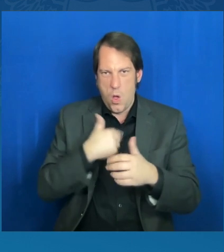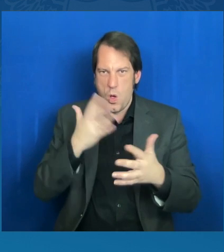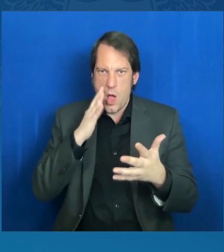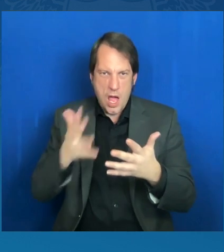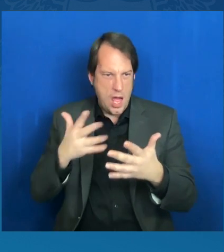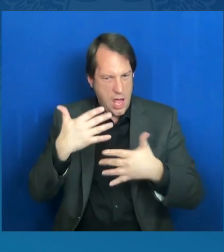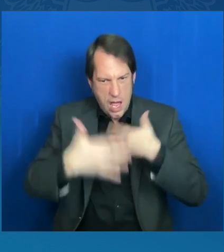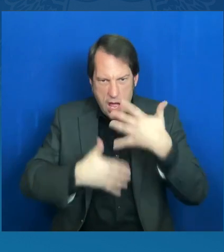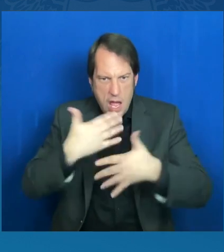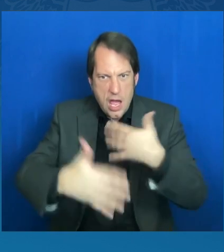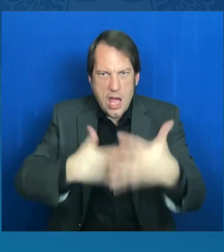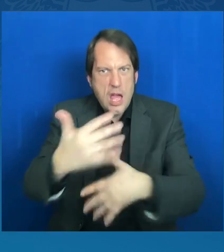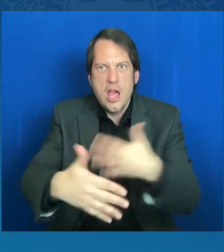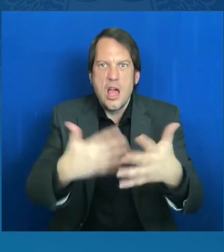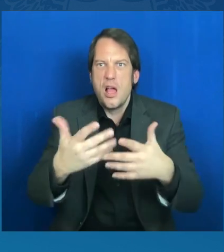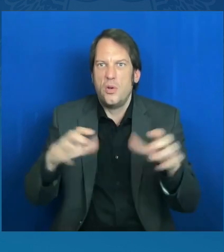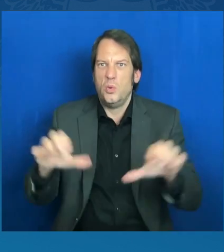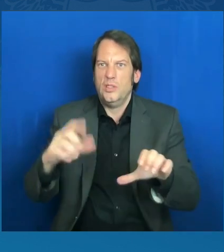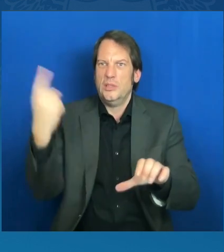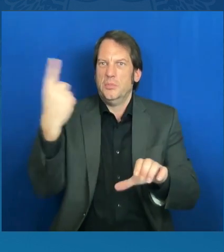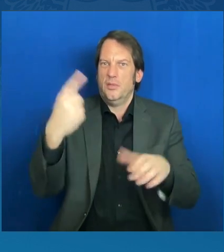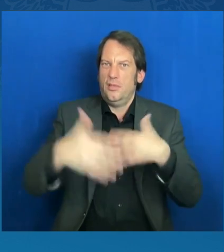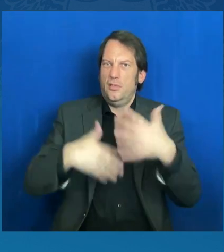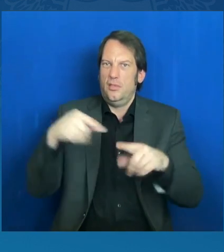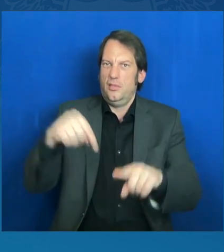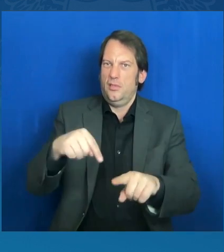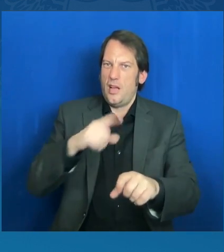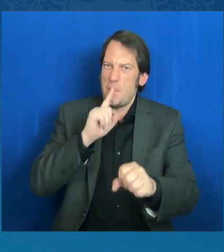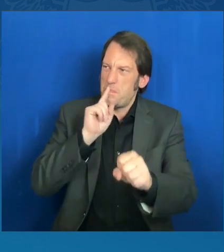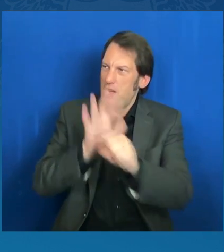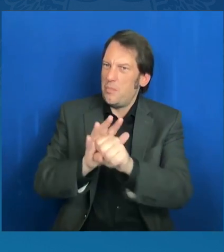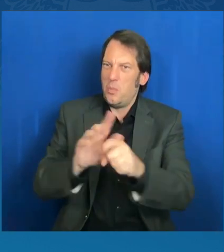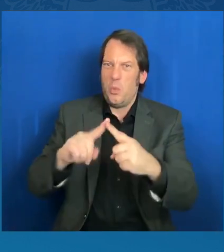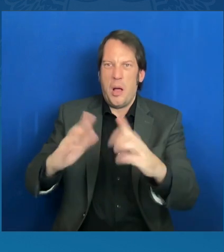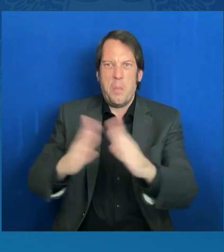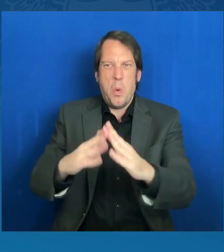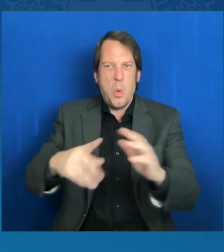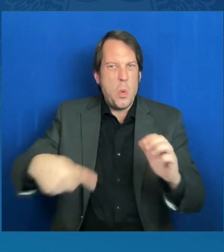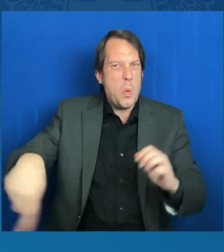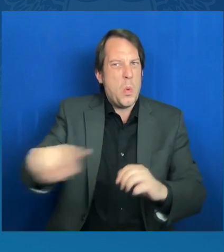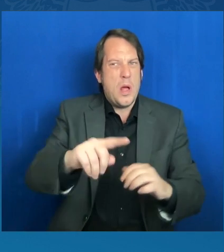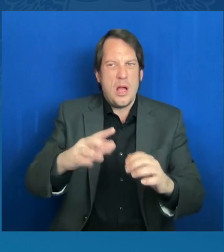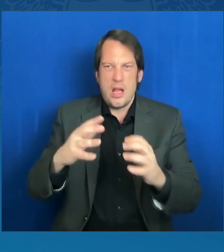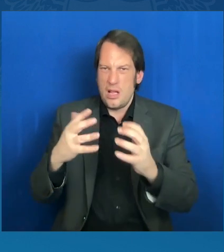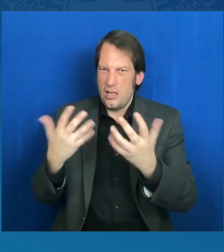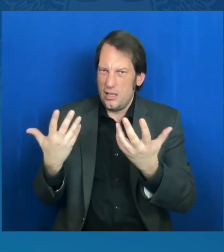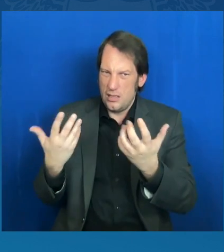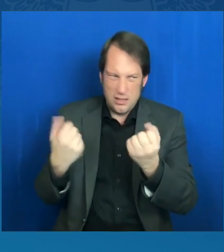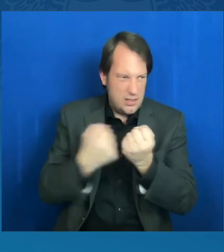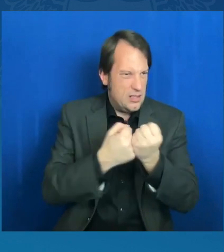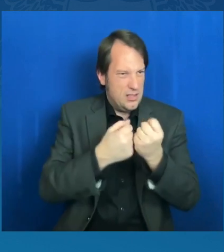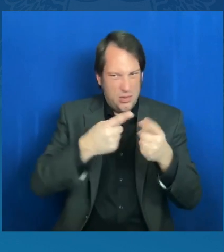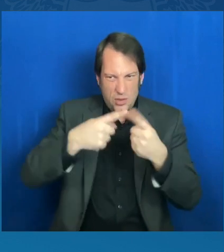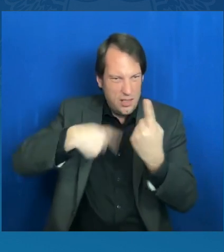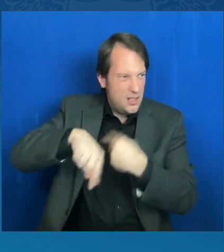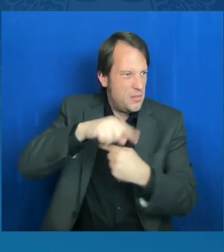Mr. Tillmon: Yes, ma'am. The Vice President: -- to each other, and to our country, right? Because the work of community work